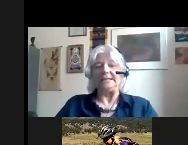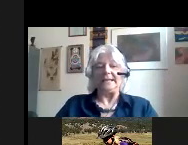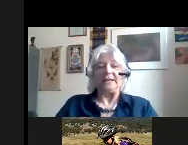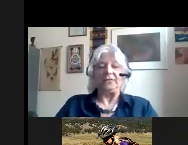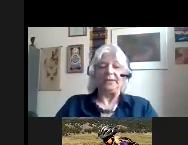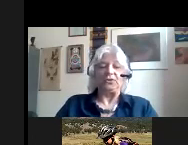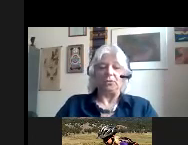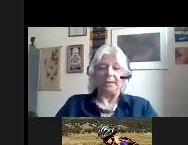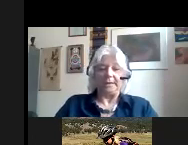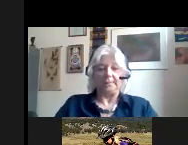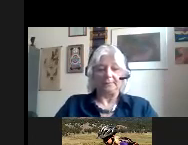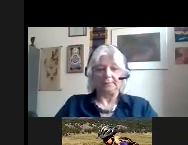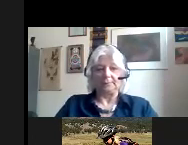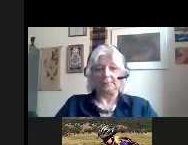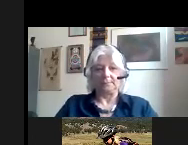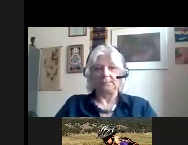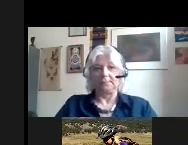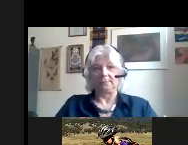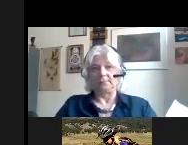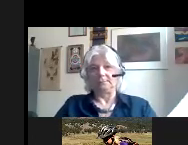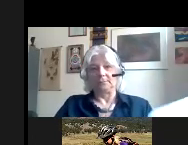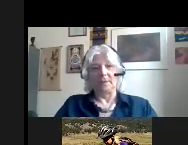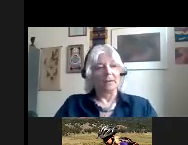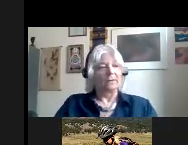these individually.